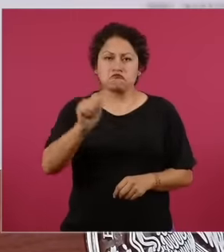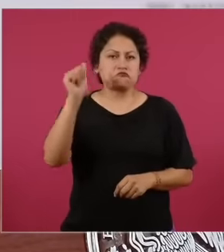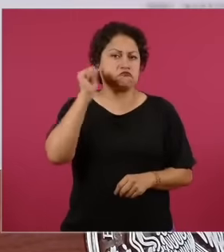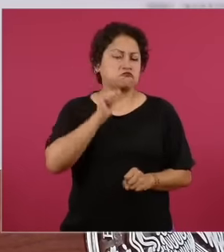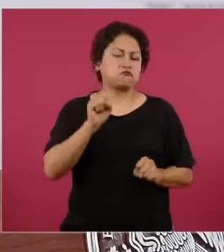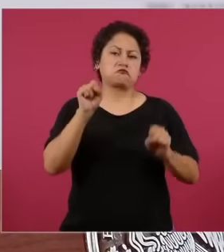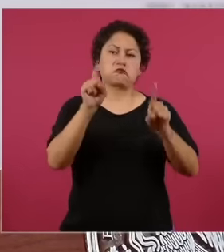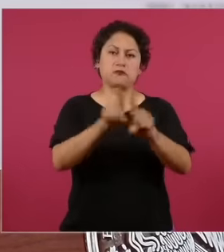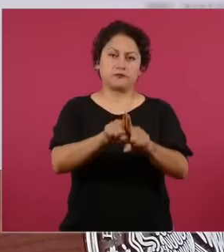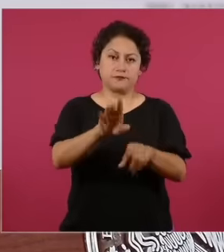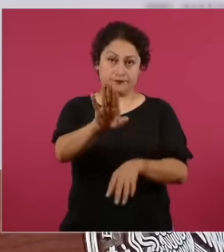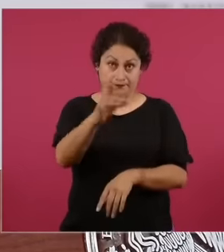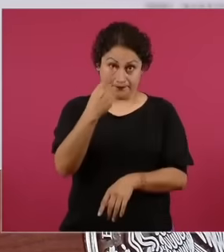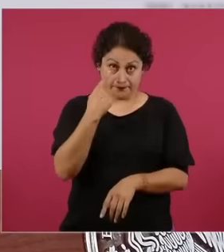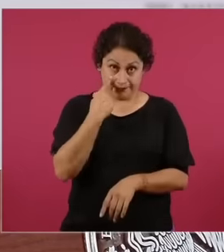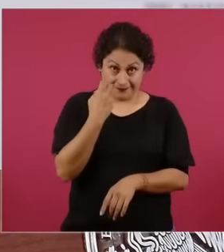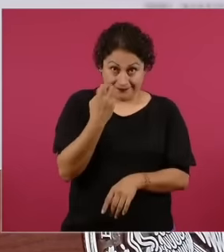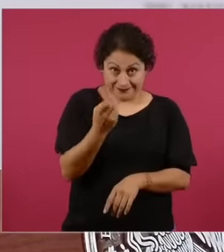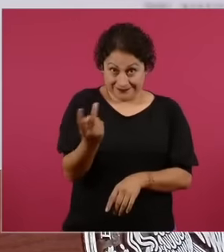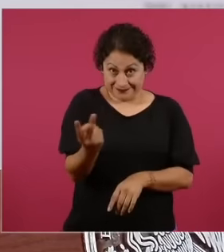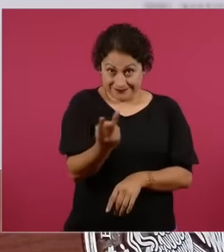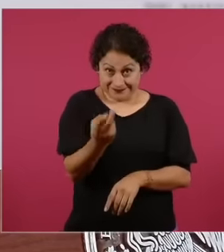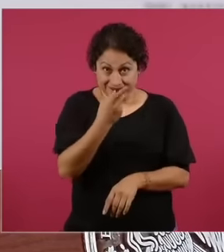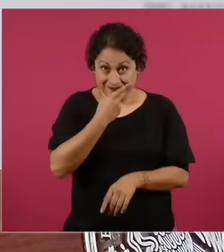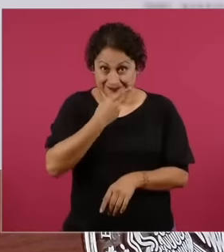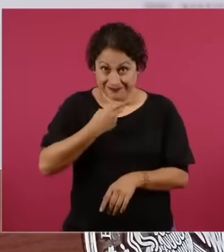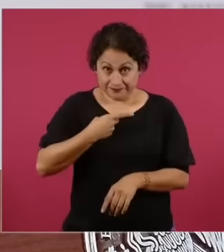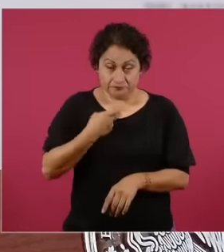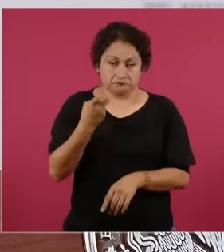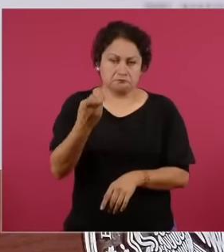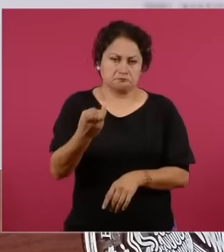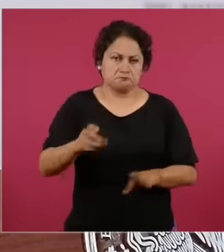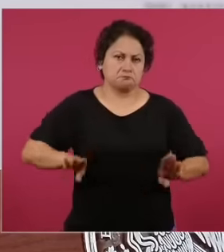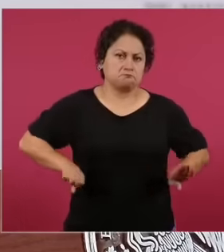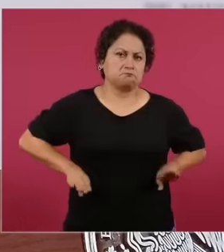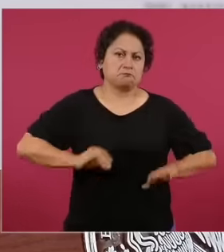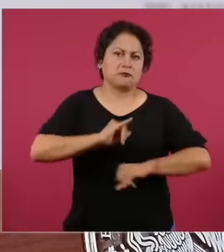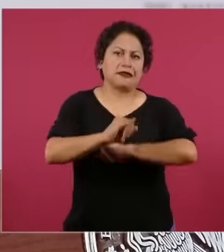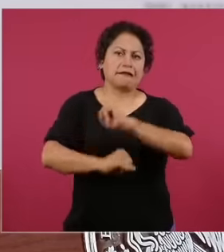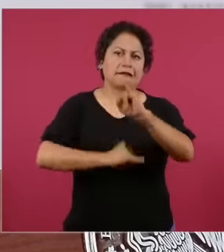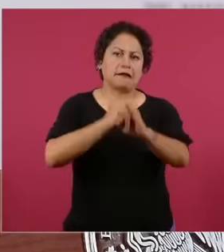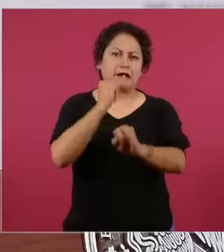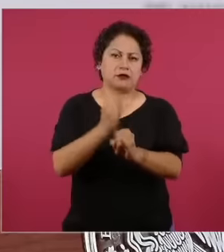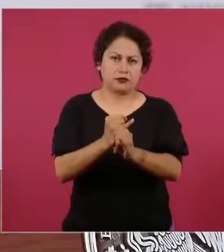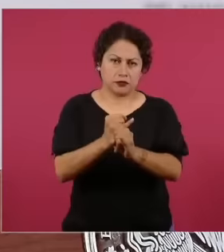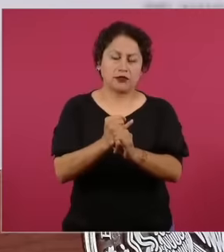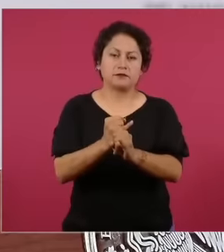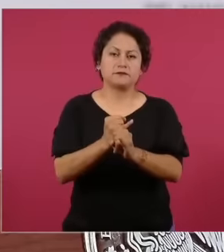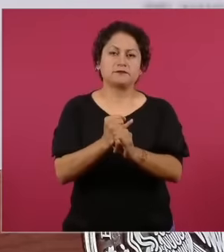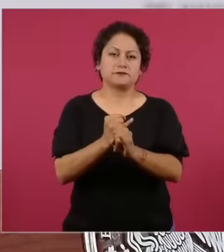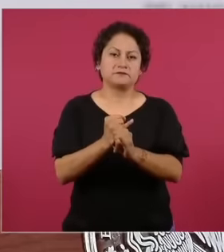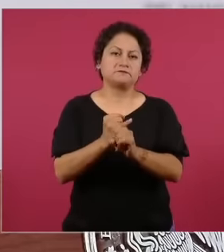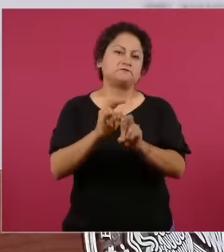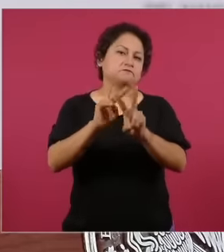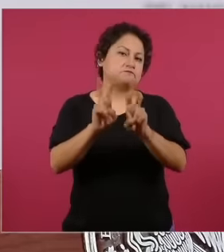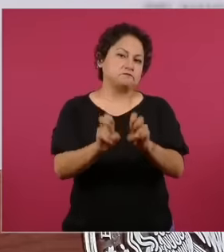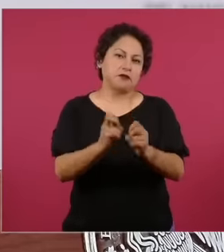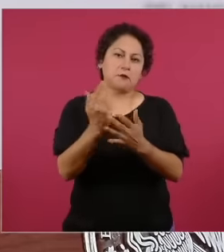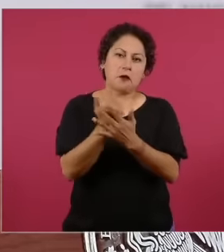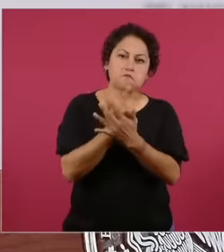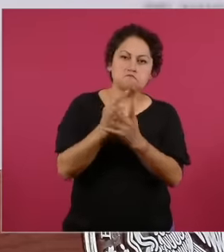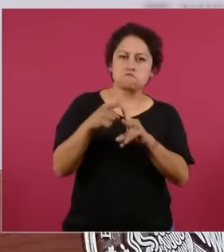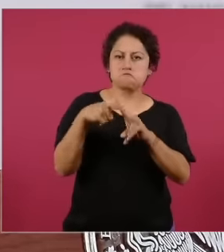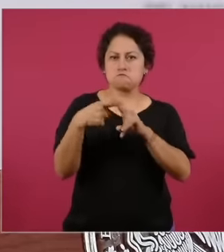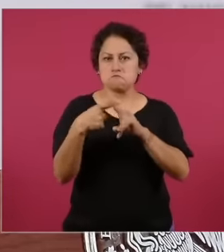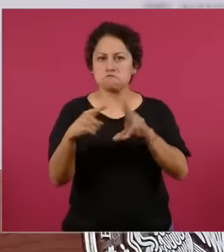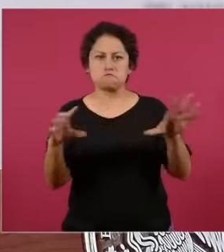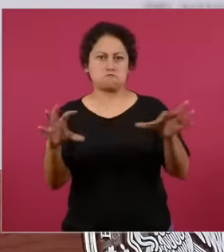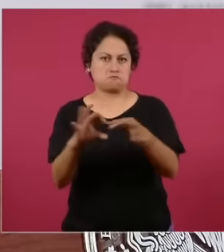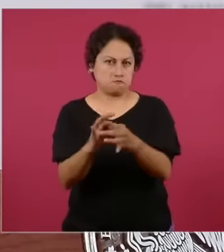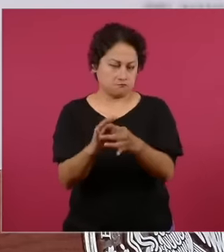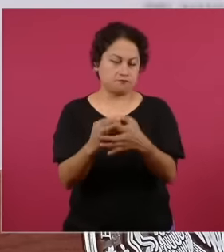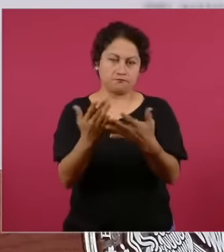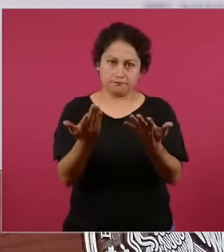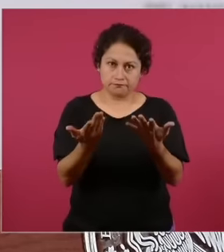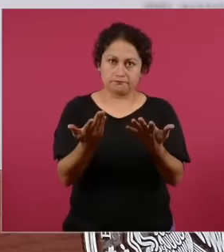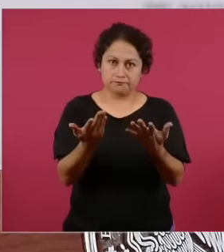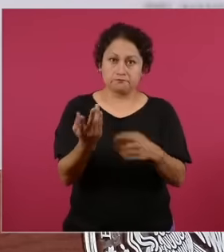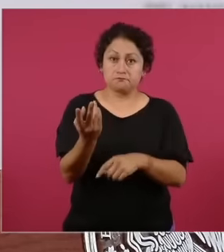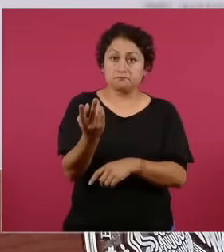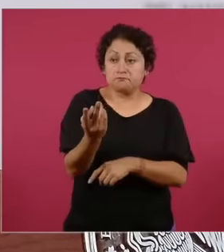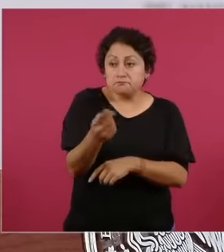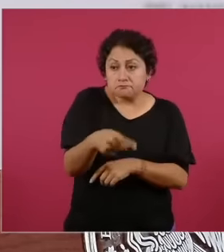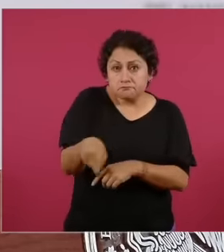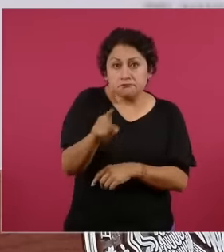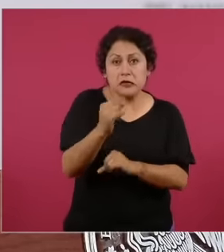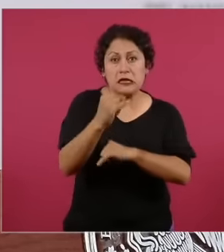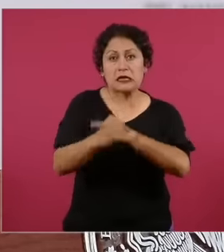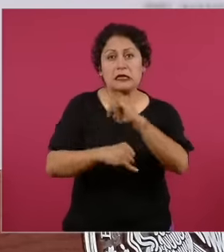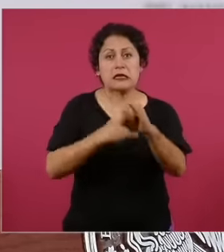international organizations, especially those linked to finance, were the ones that dominated the